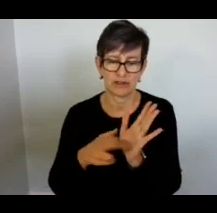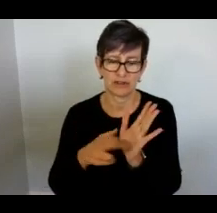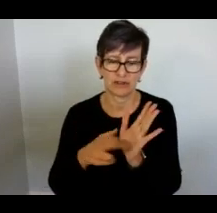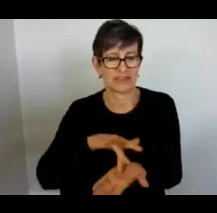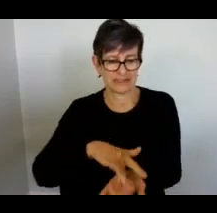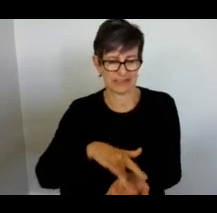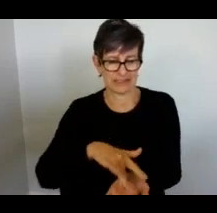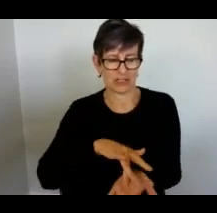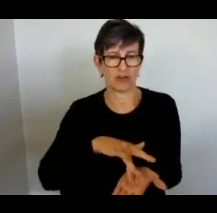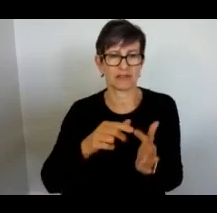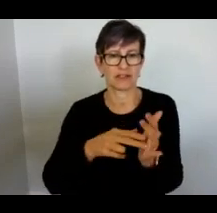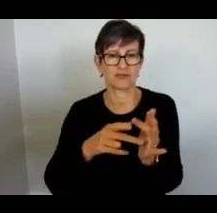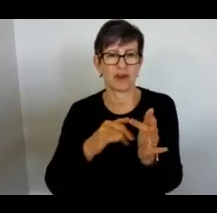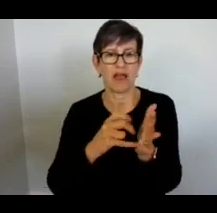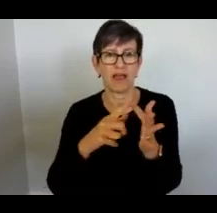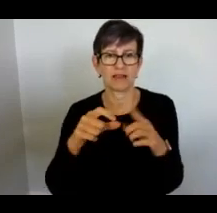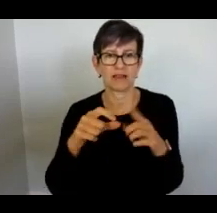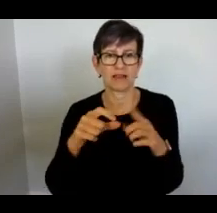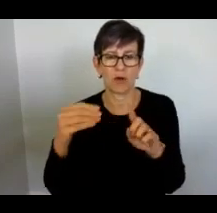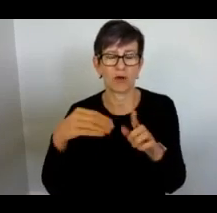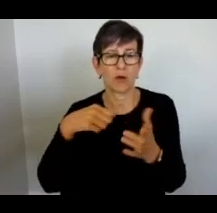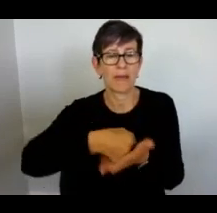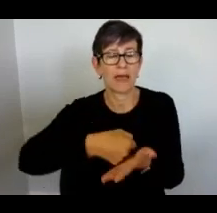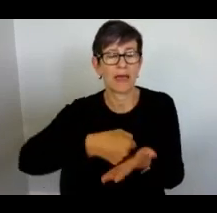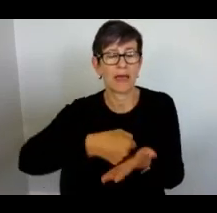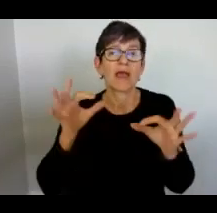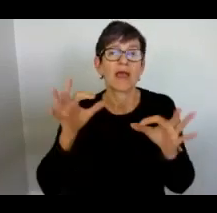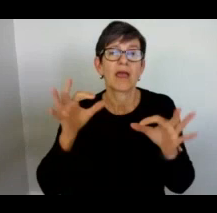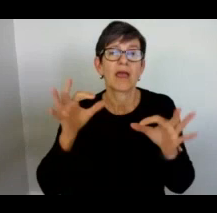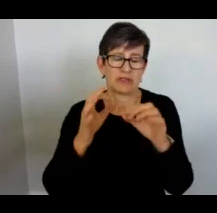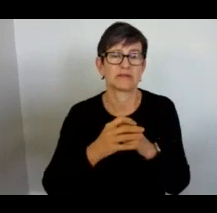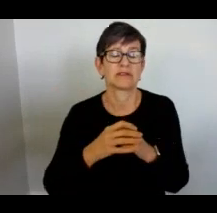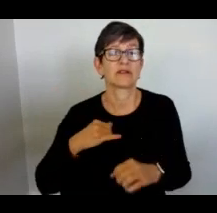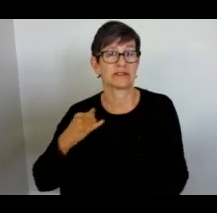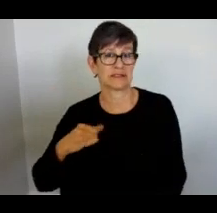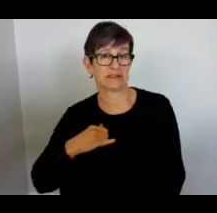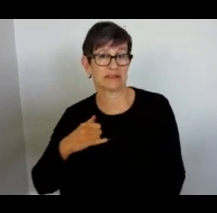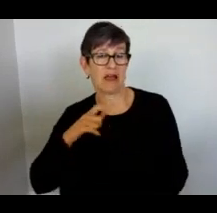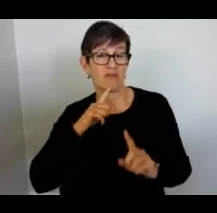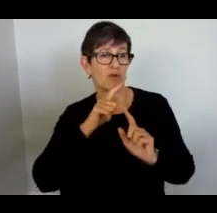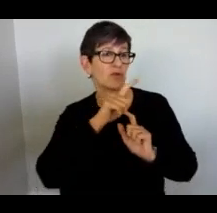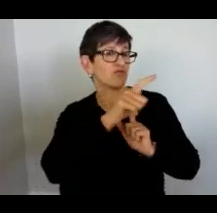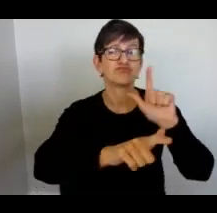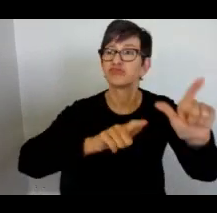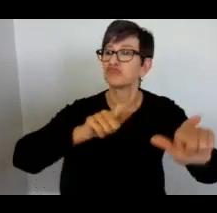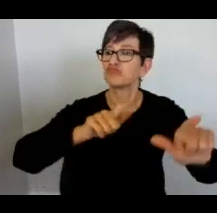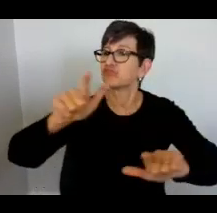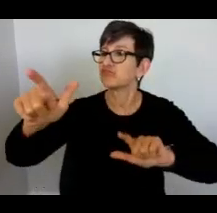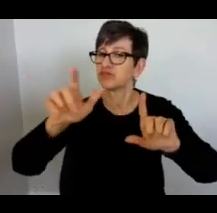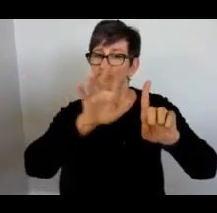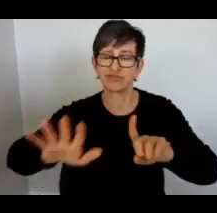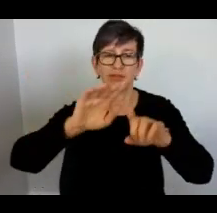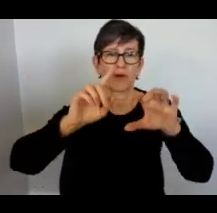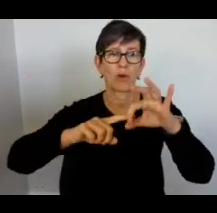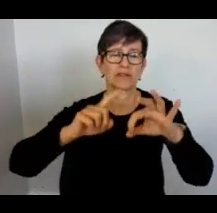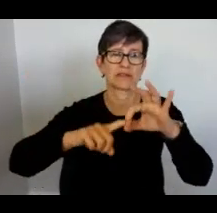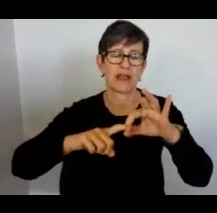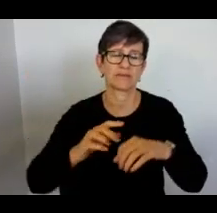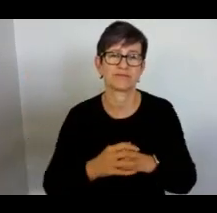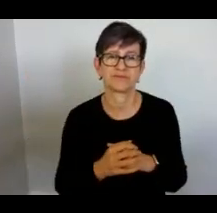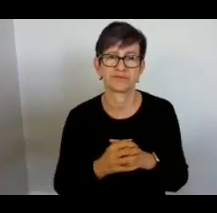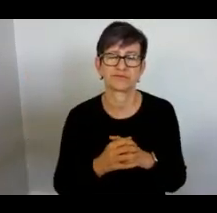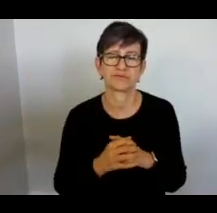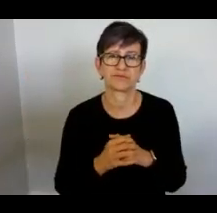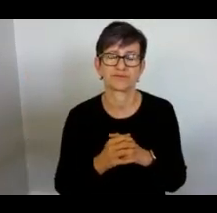based in Brisbane and staff do travel to various locations throughout the state as required. In